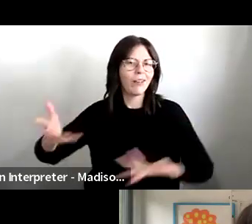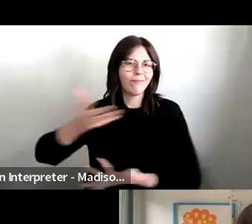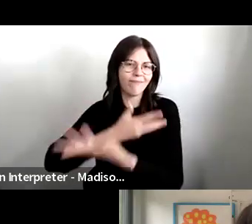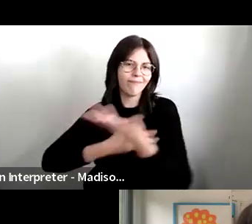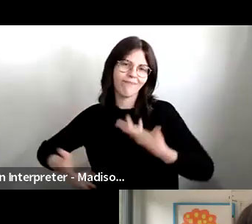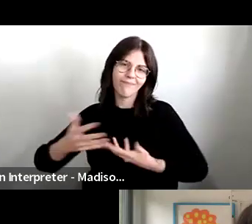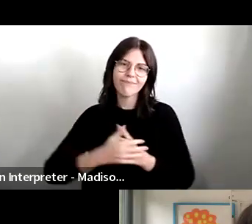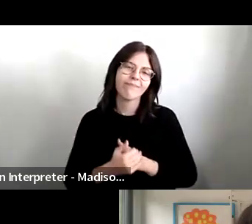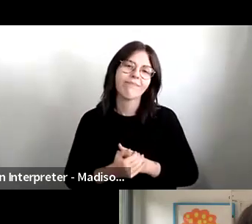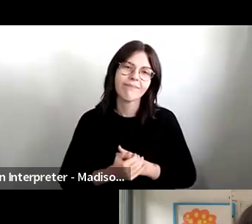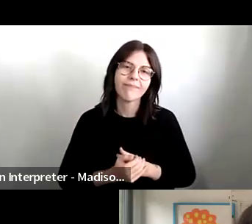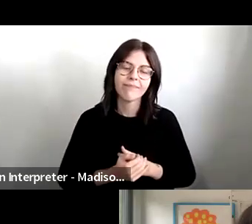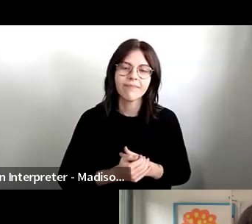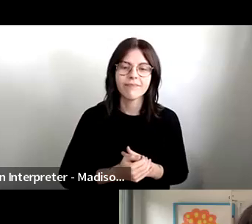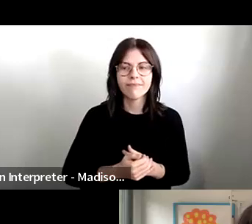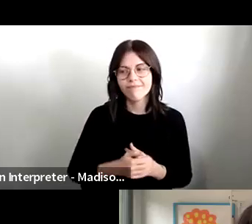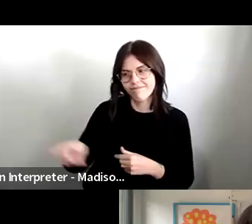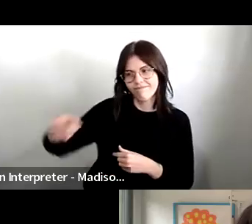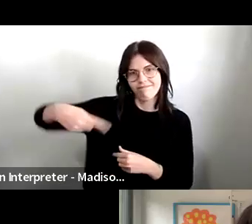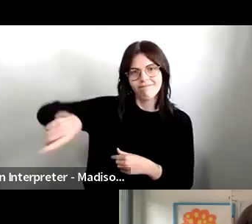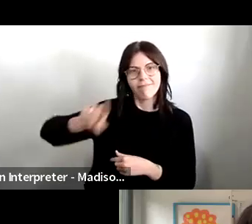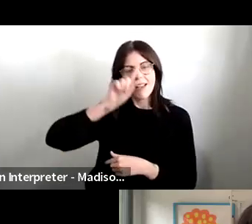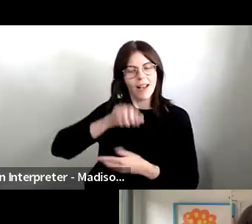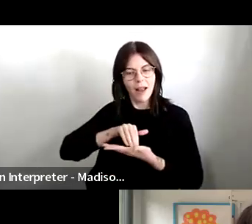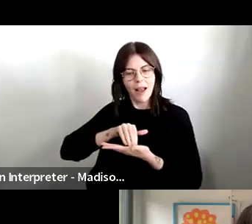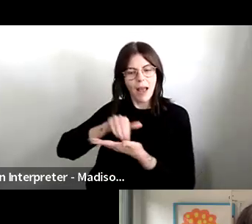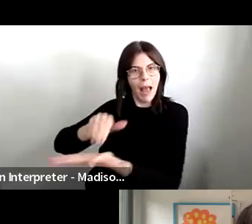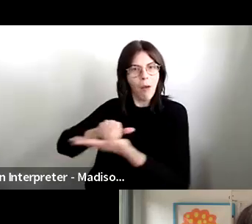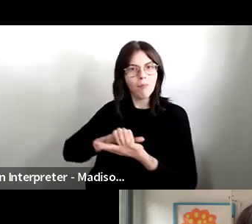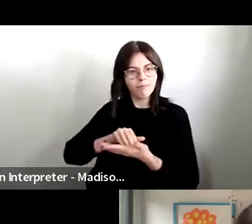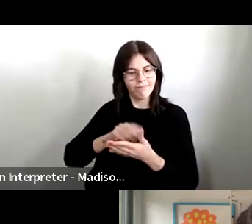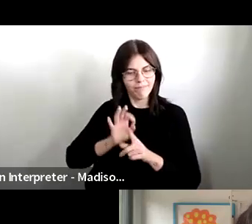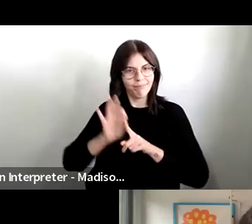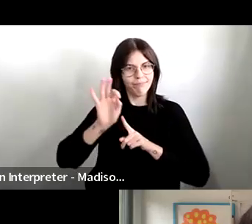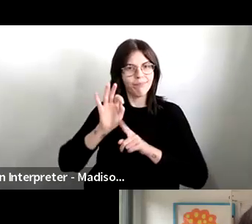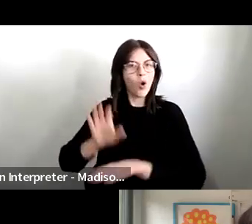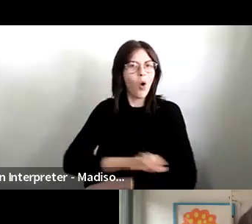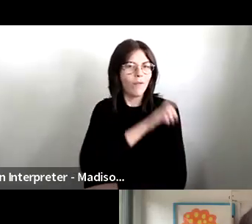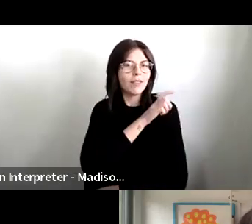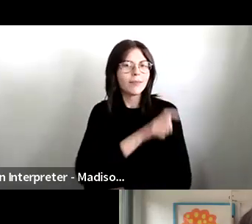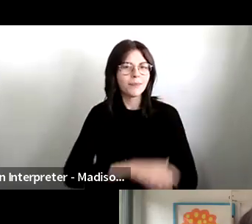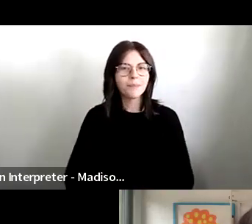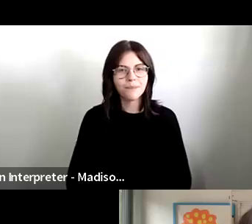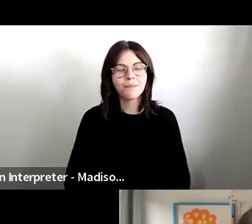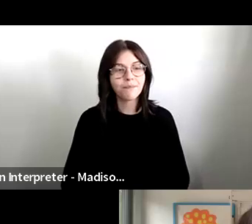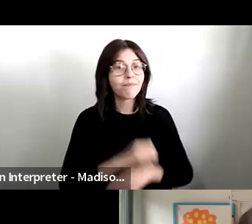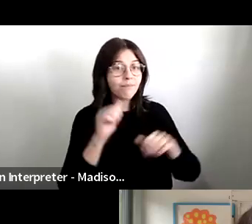can help you be more confident. >> Caine, what about you? Anything